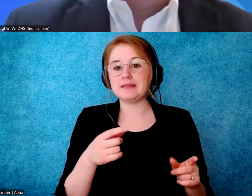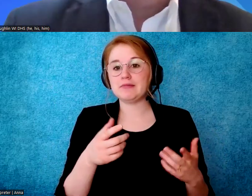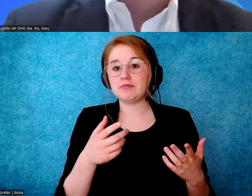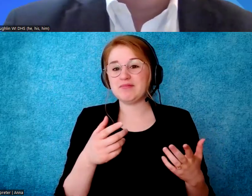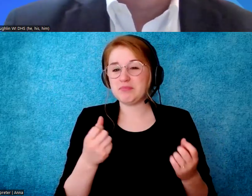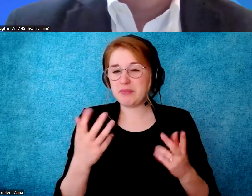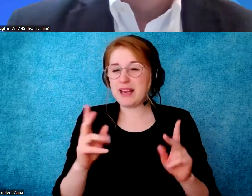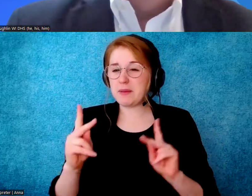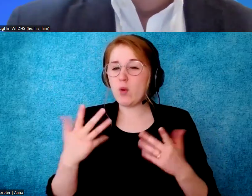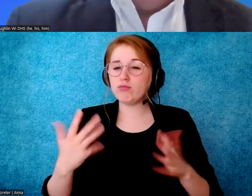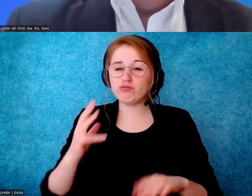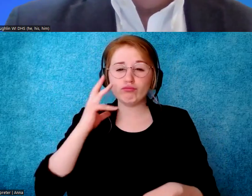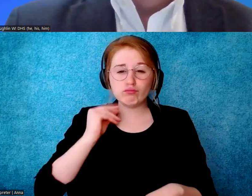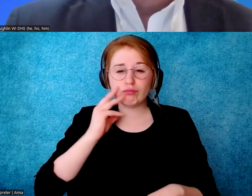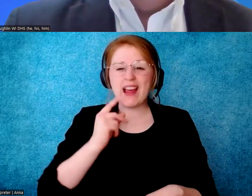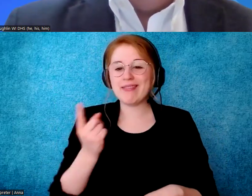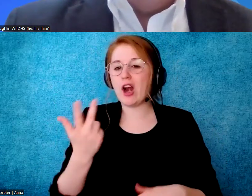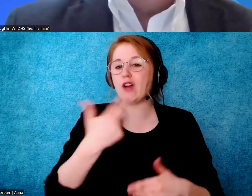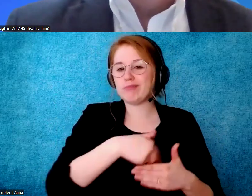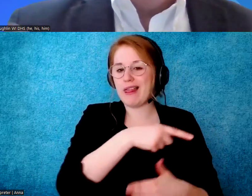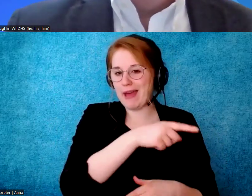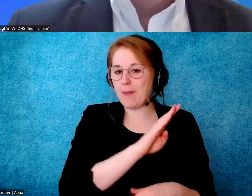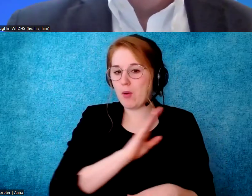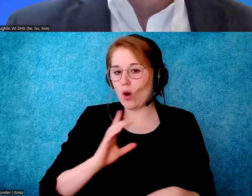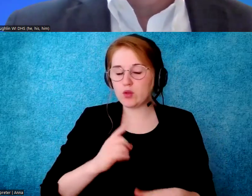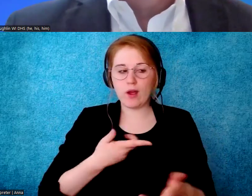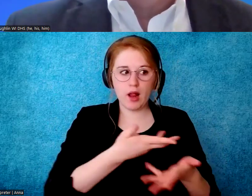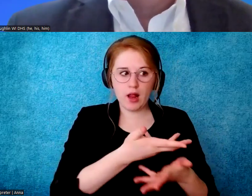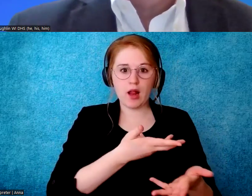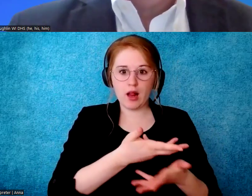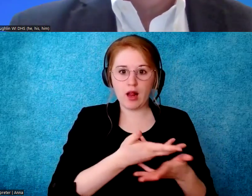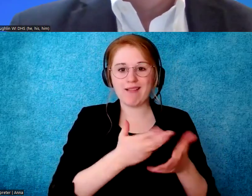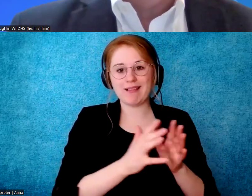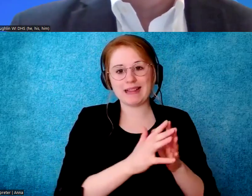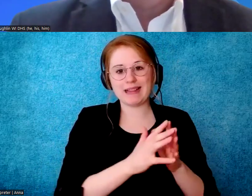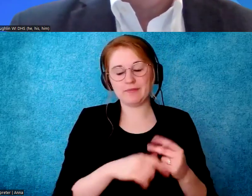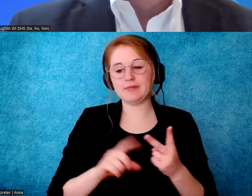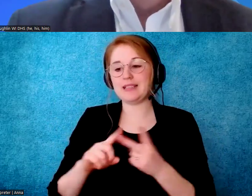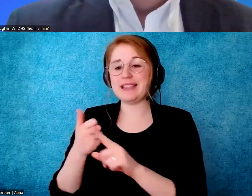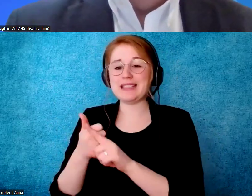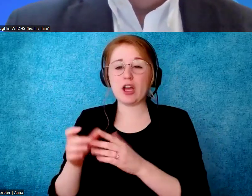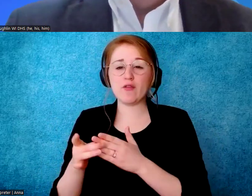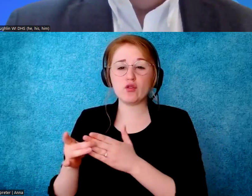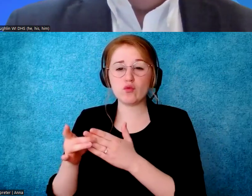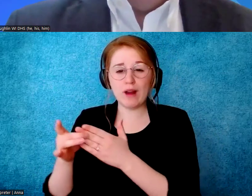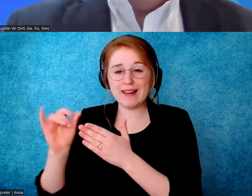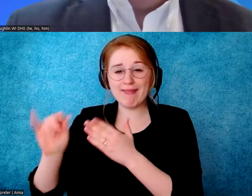are on those boards and councils. So we talked to them a lot. And then also our self-directed program where we wanted